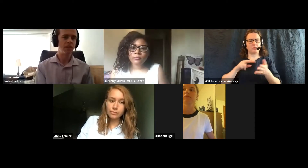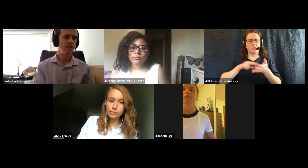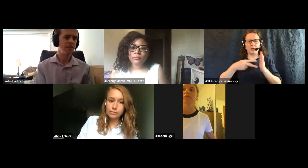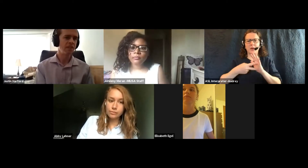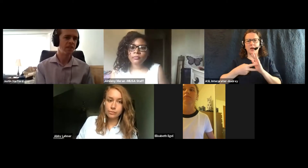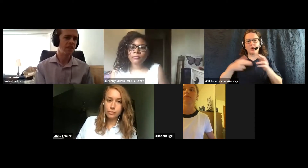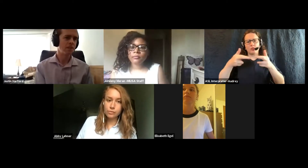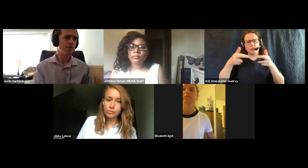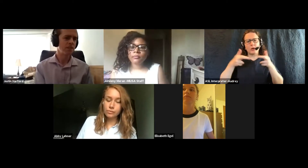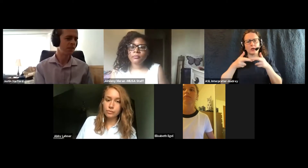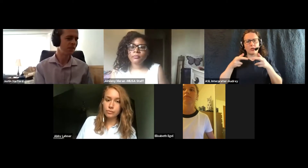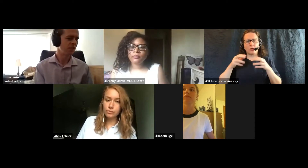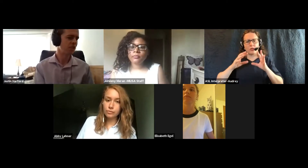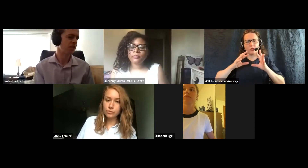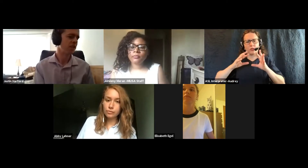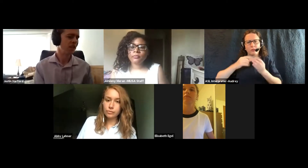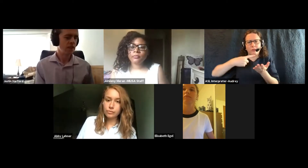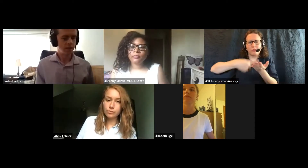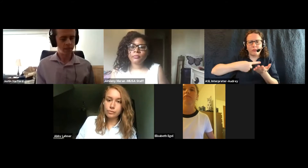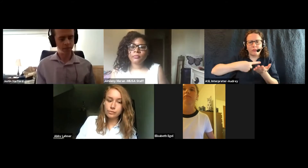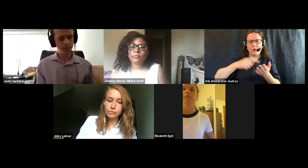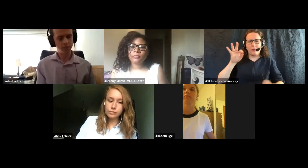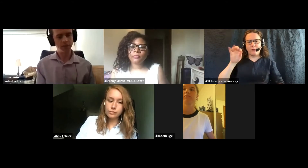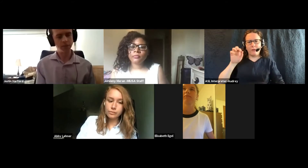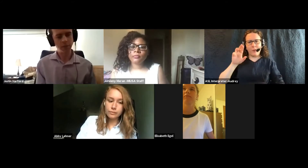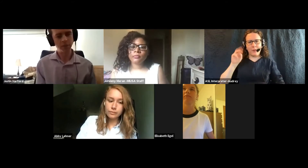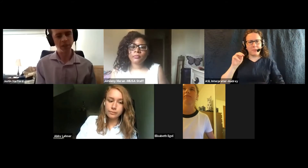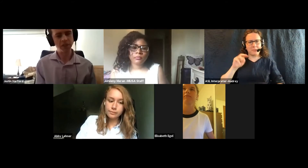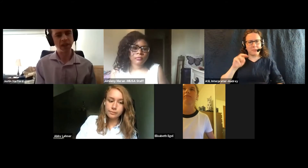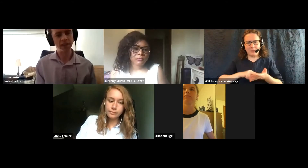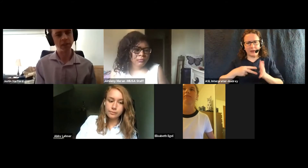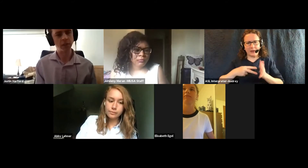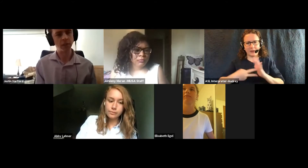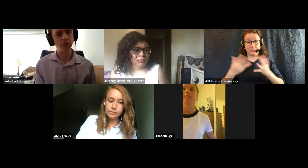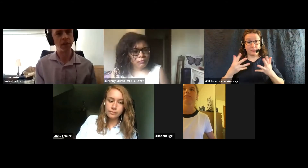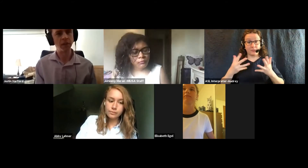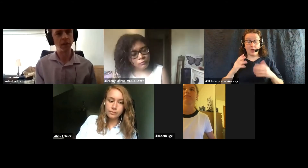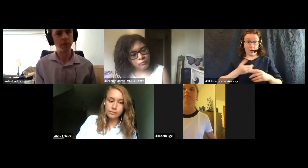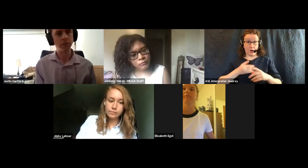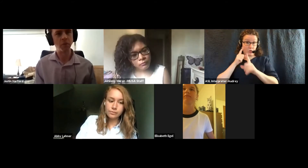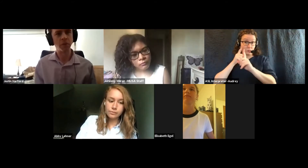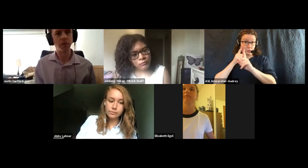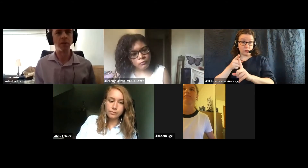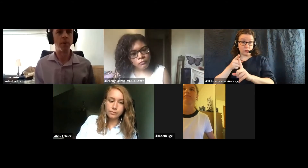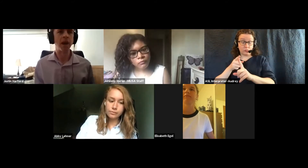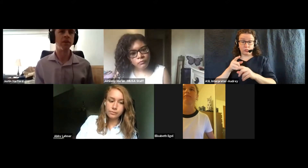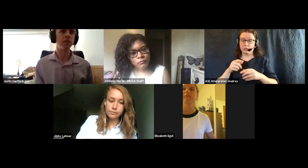The idea of this session is to give people a chance to learn a little bit more about